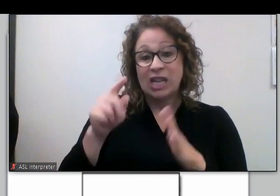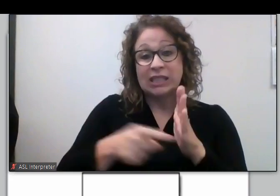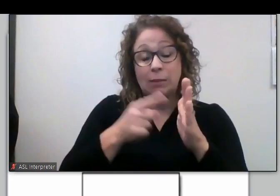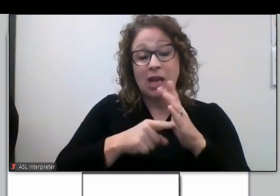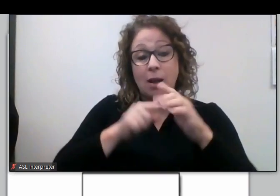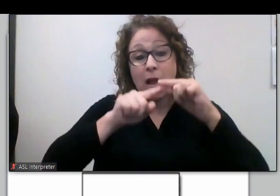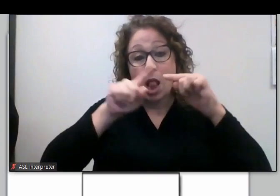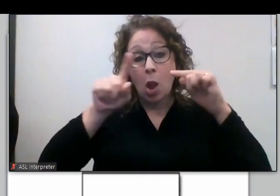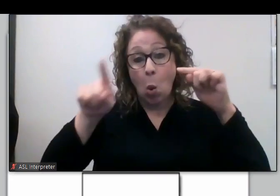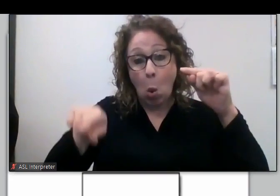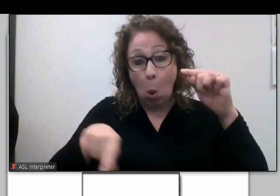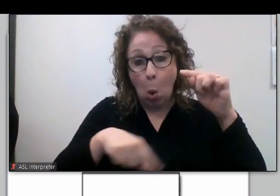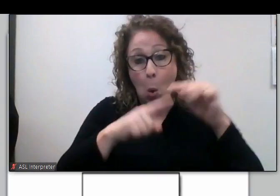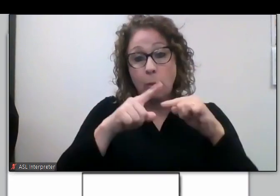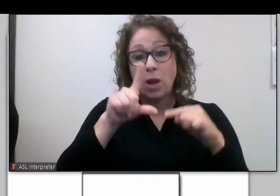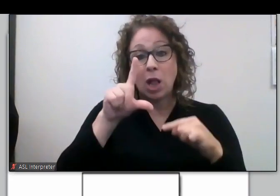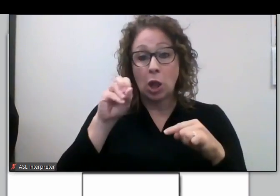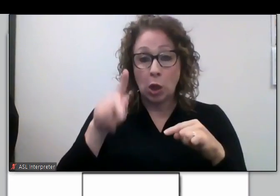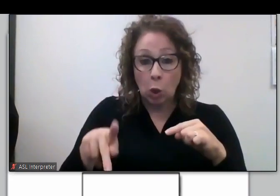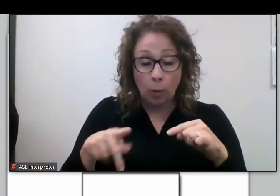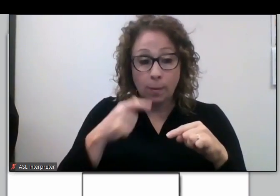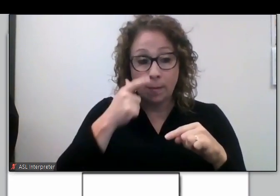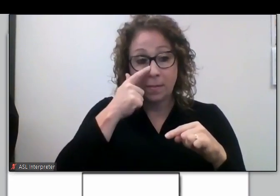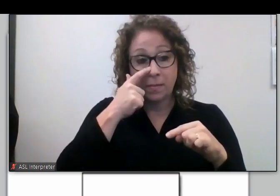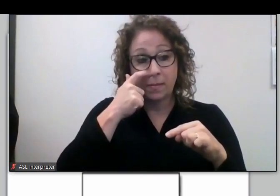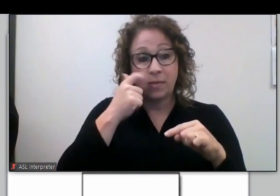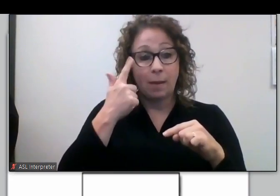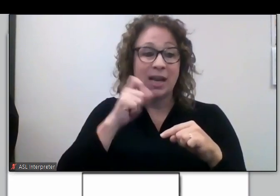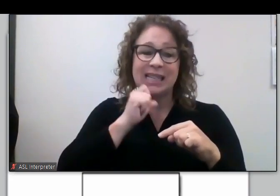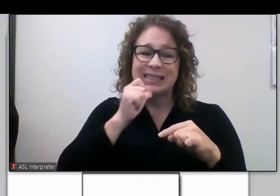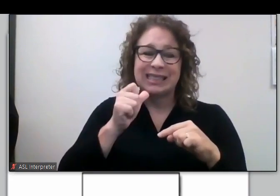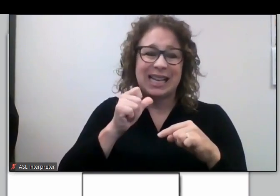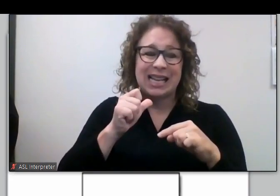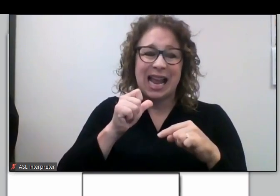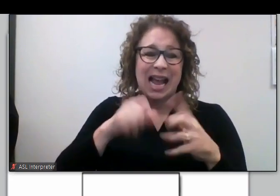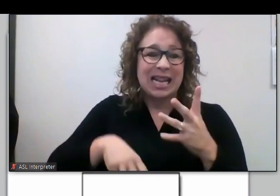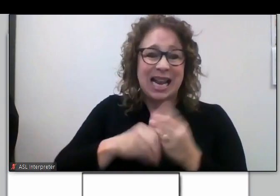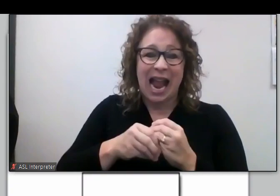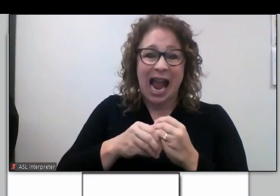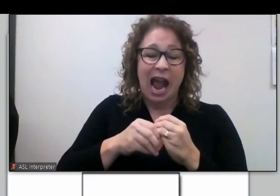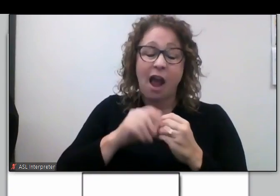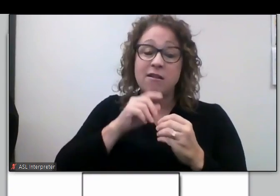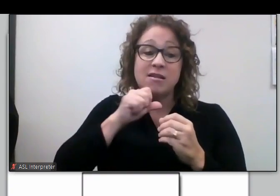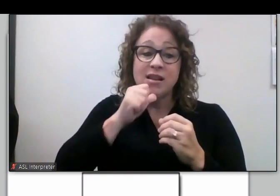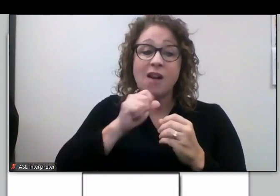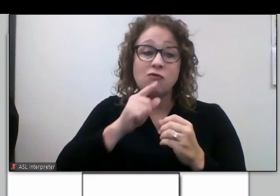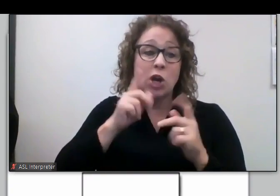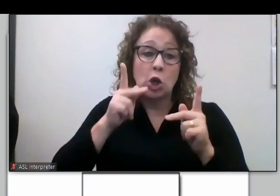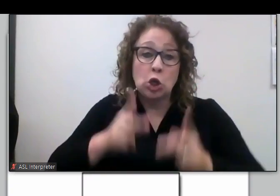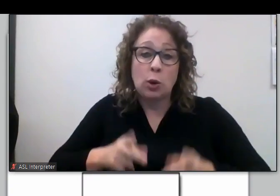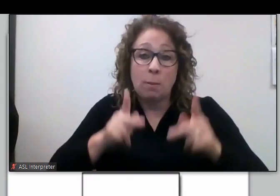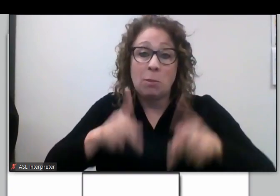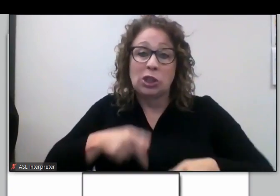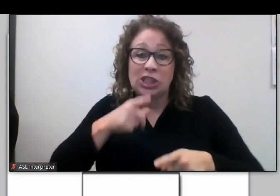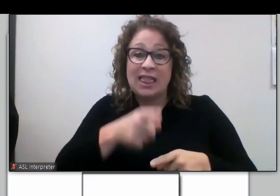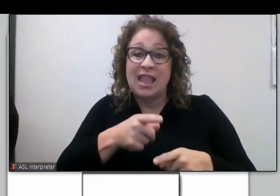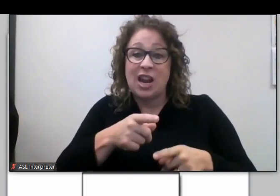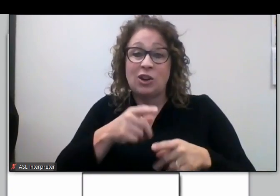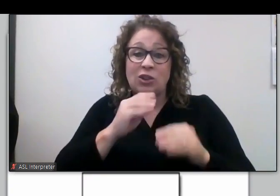or captioning errors because there's not an actual human there to correct it. Thank you.